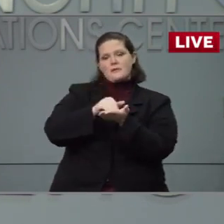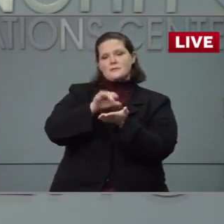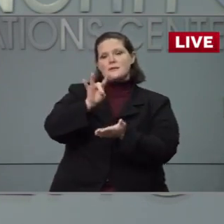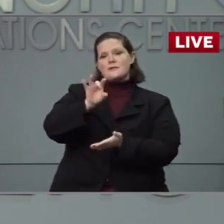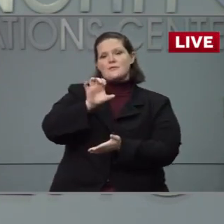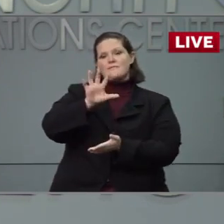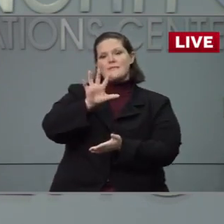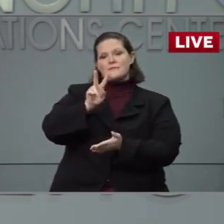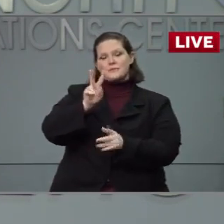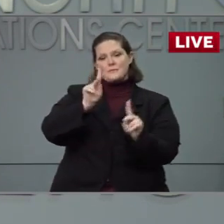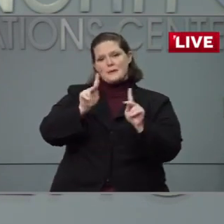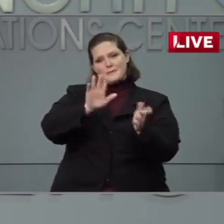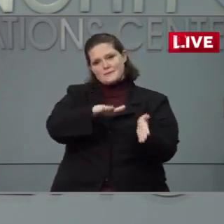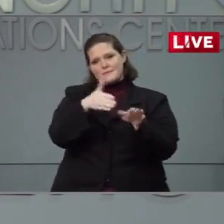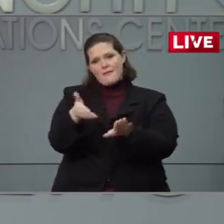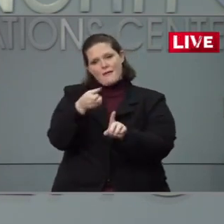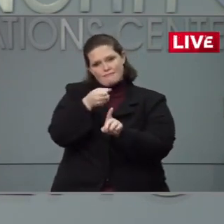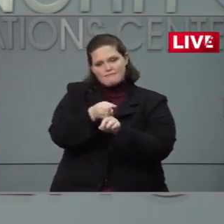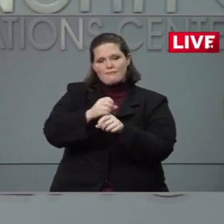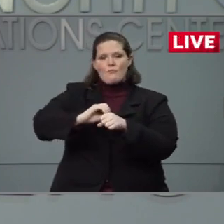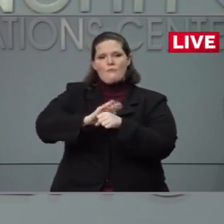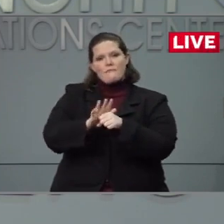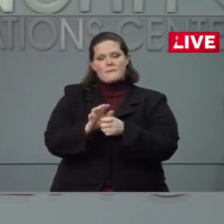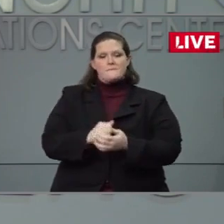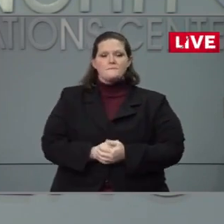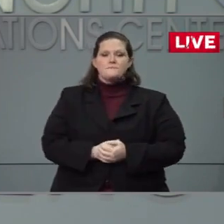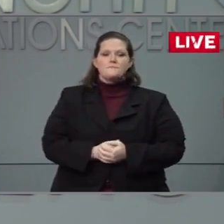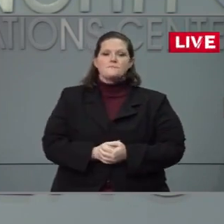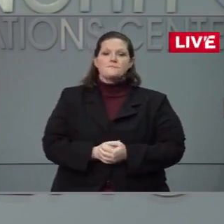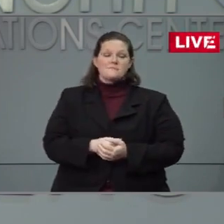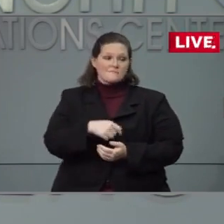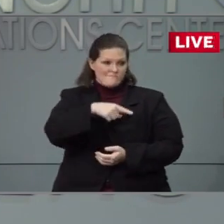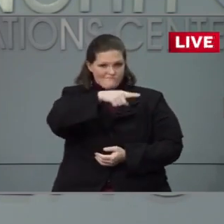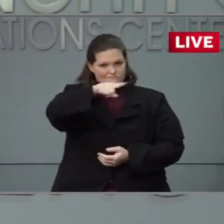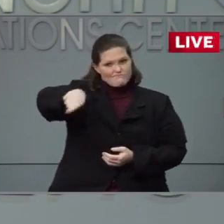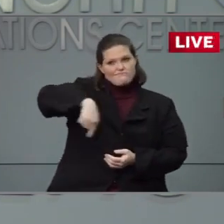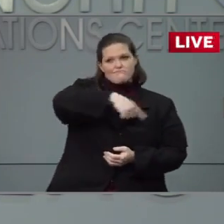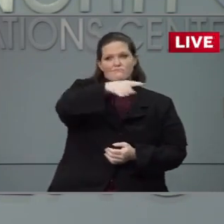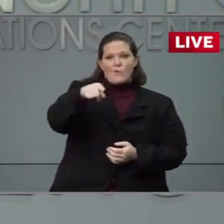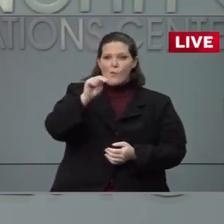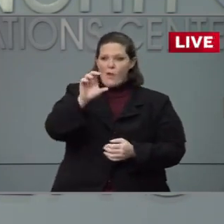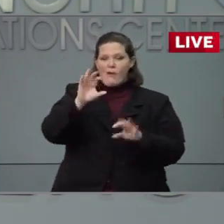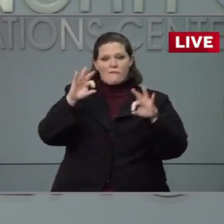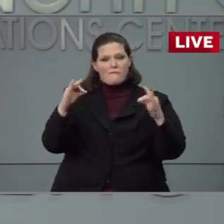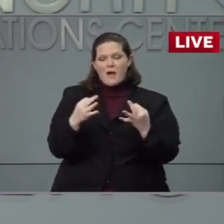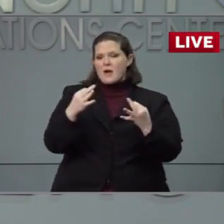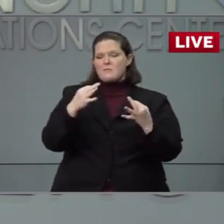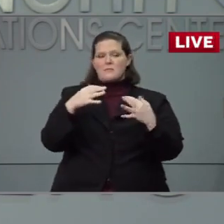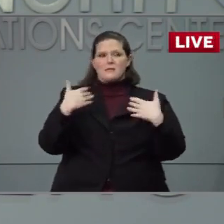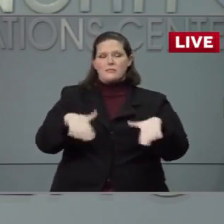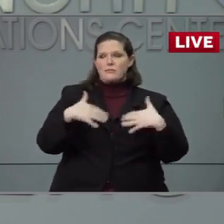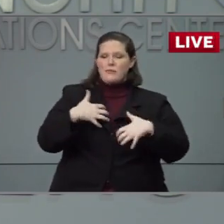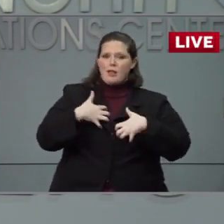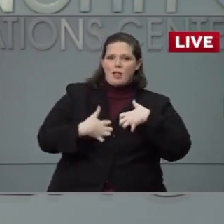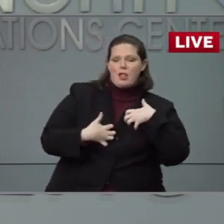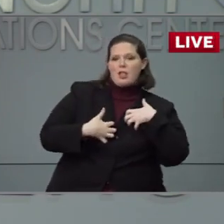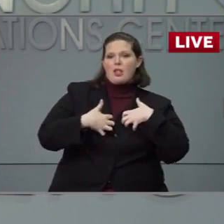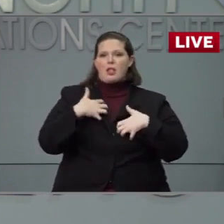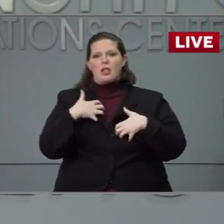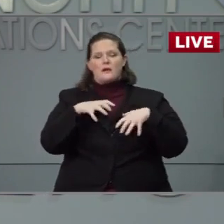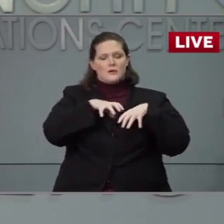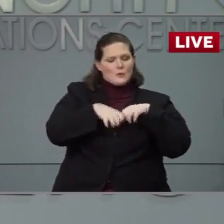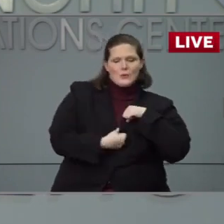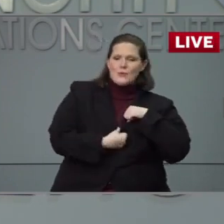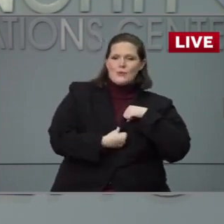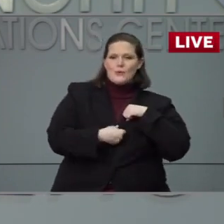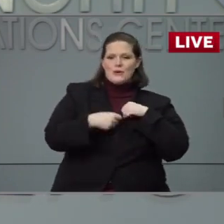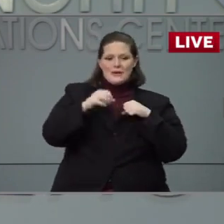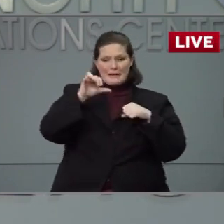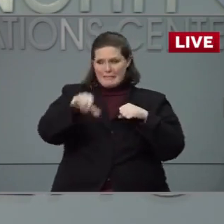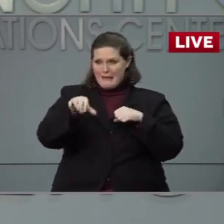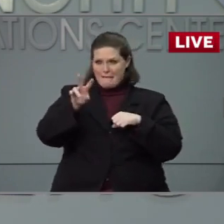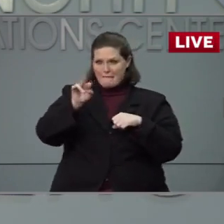1000 501 PEOPLE IN THE HOSPITAL --1501 PEOPLE IN THE HOSPITAL.